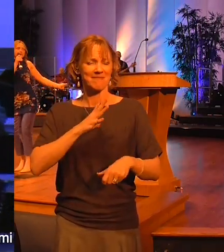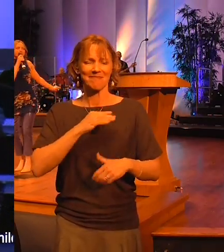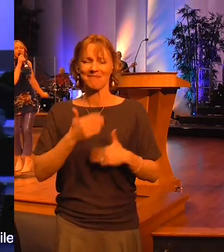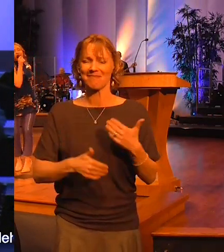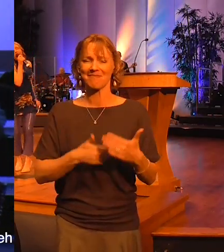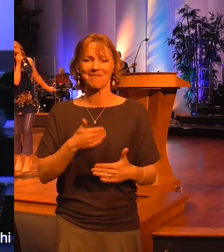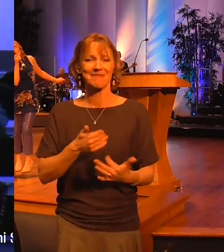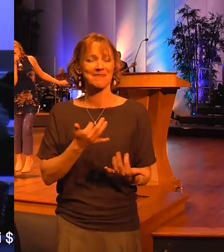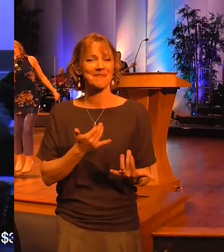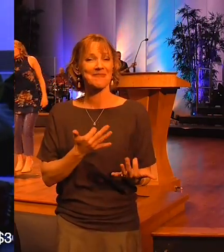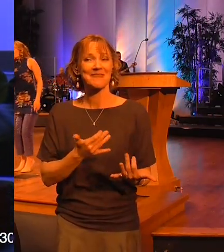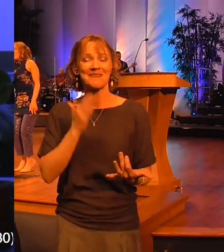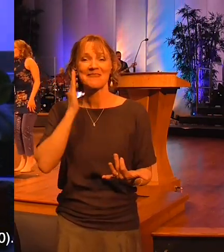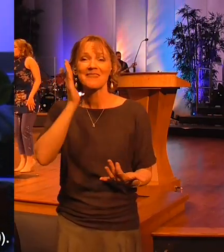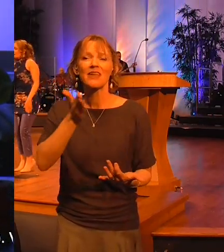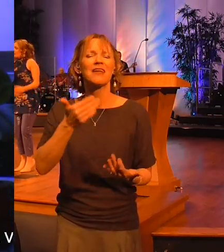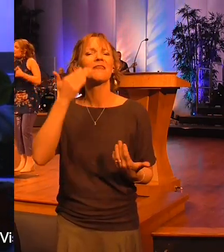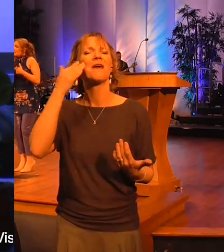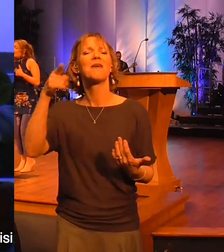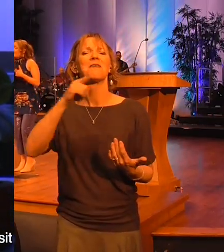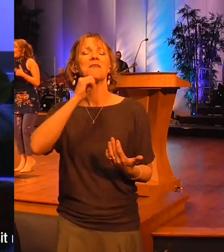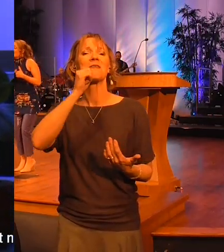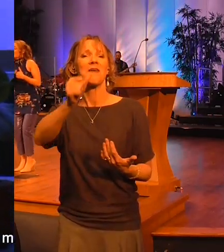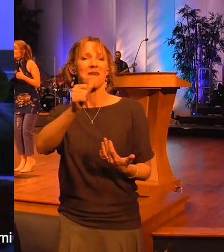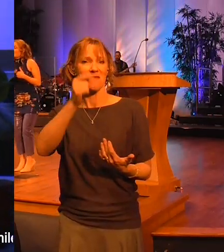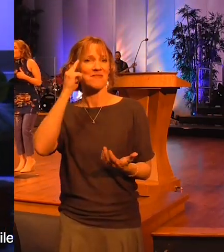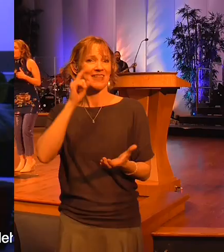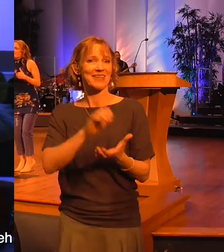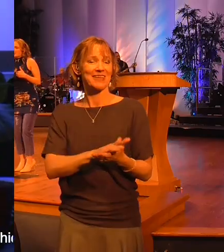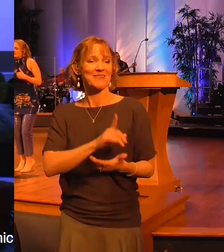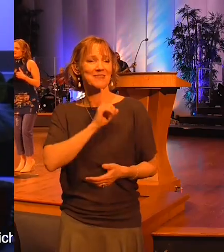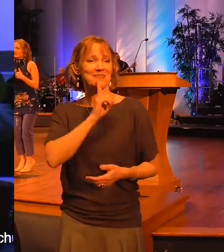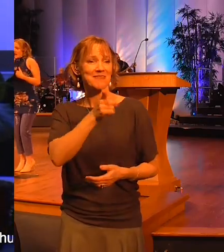i know that you don't believe that it's true i'll